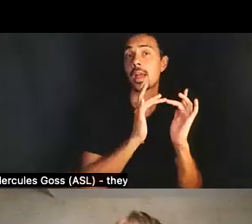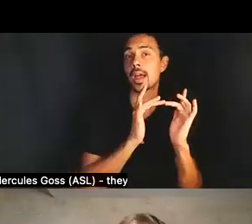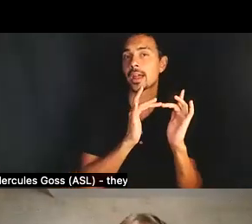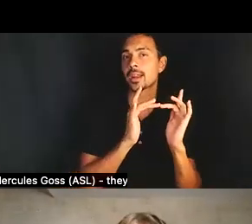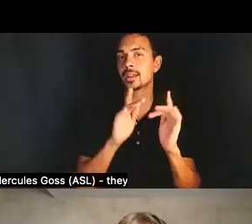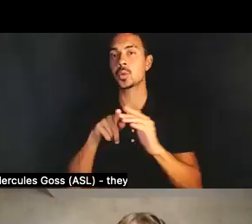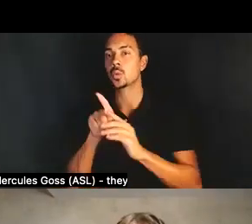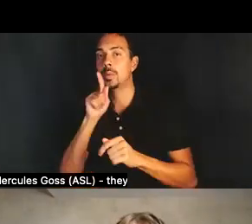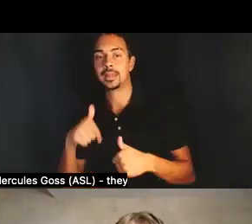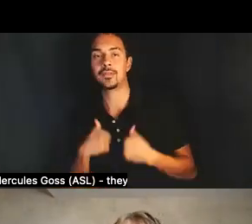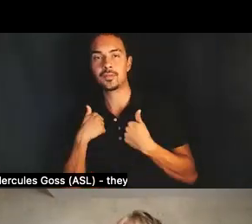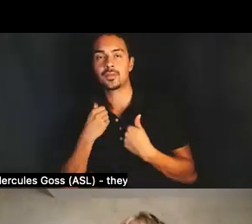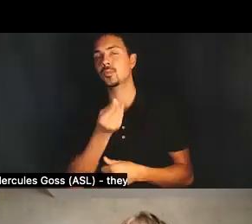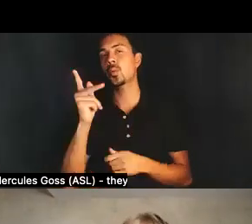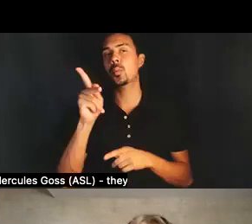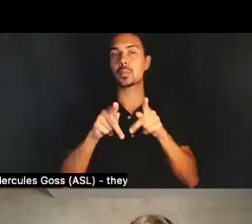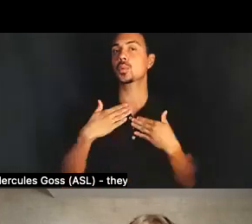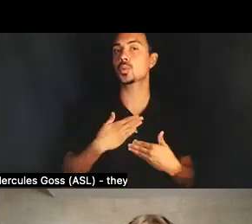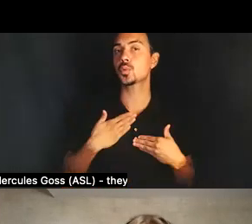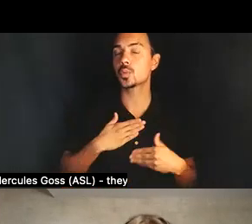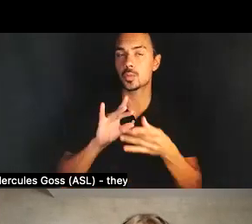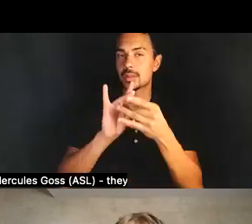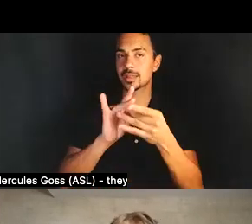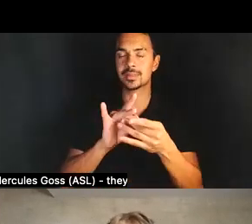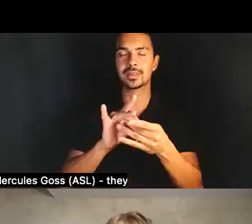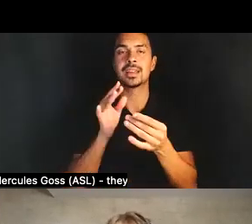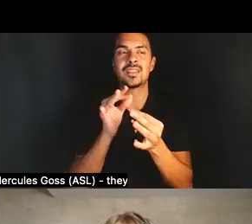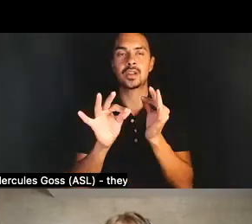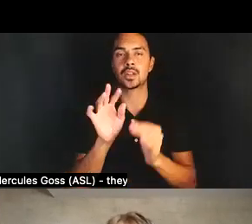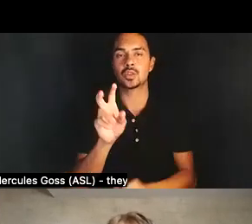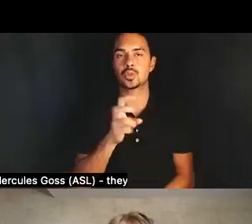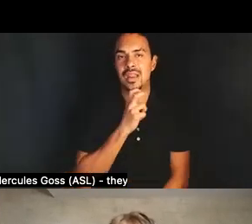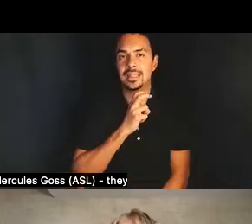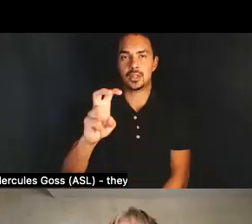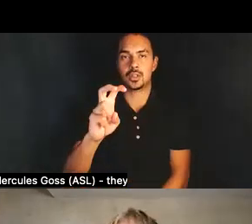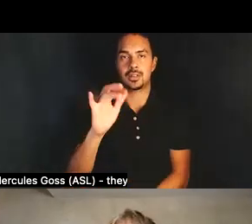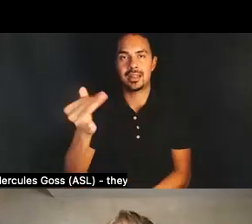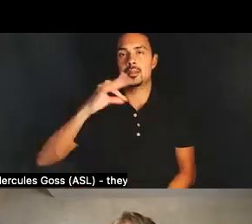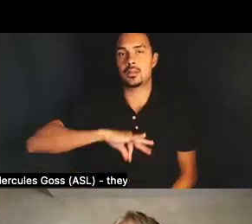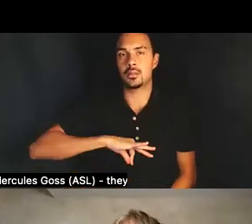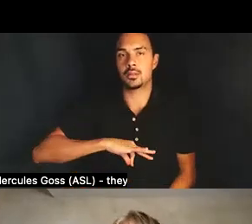Very few people enjoy relationships that are purely transactional and people in